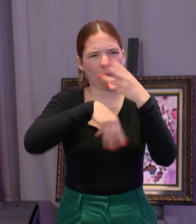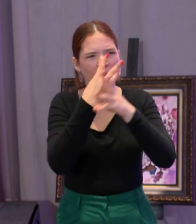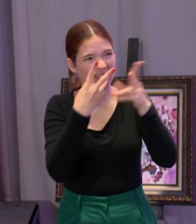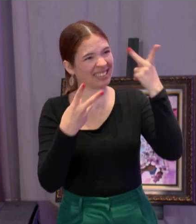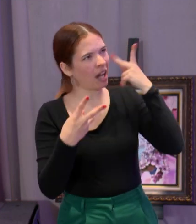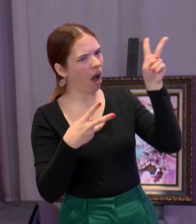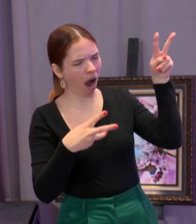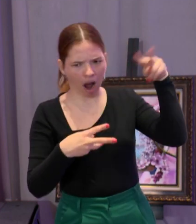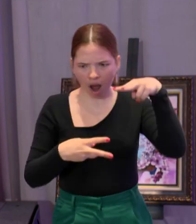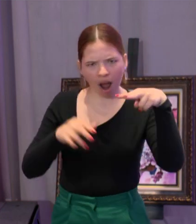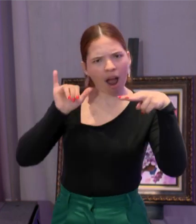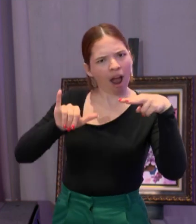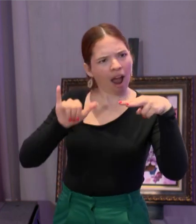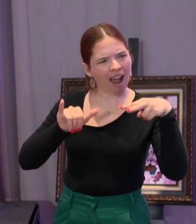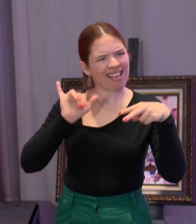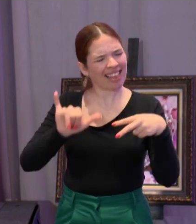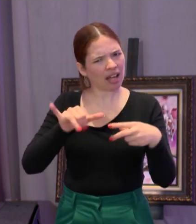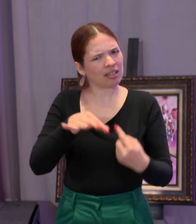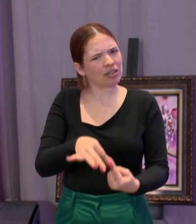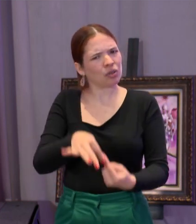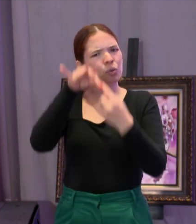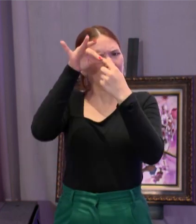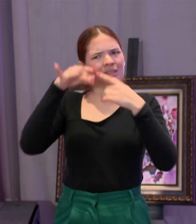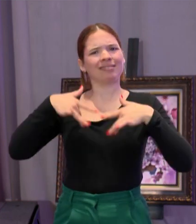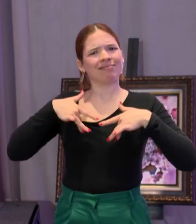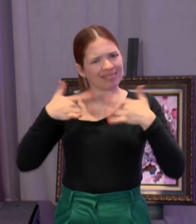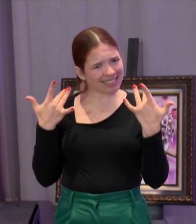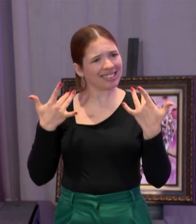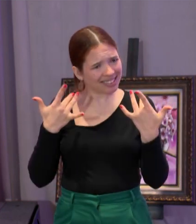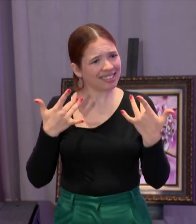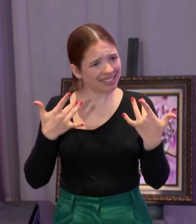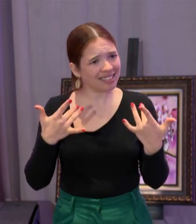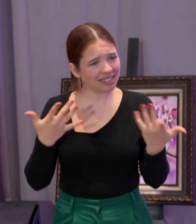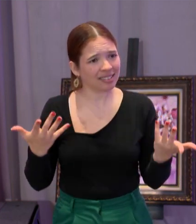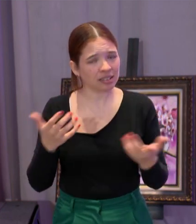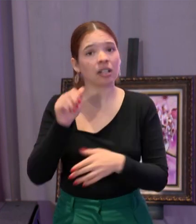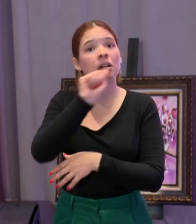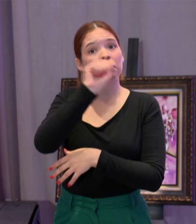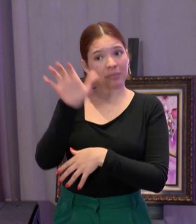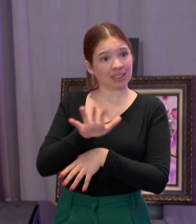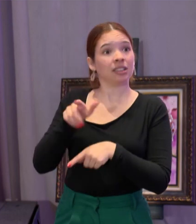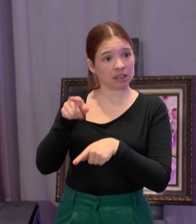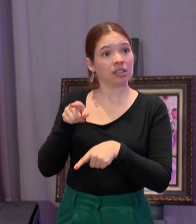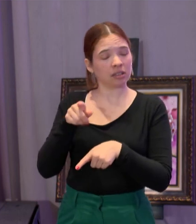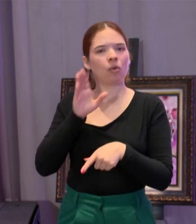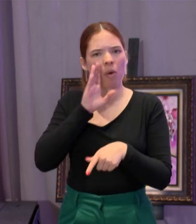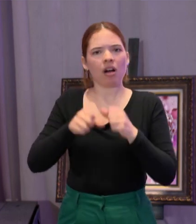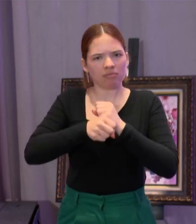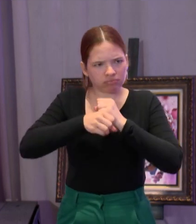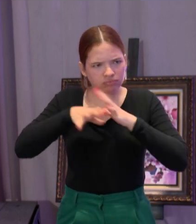UNIQUE EVENTS OF THE YEAR. THIS YEAR, AMAZON IS EXCITED TO BE EXPANDING OUR EFFORTS WITH